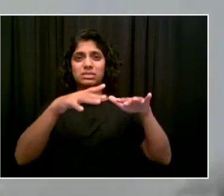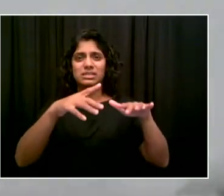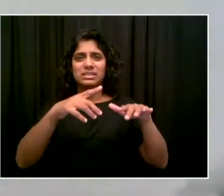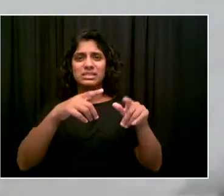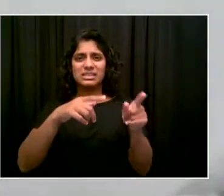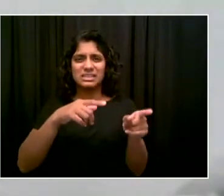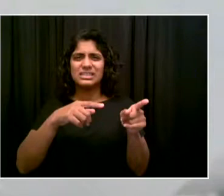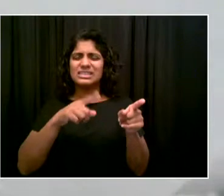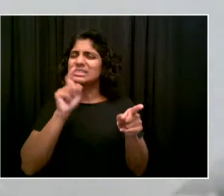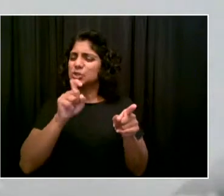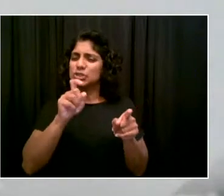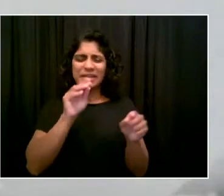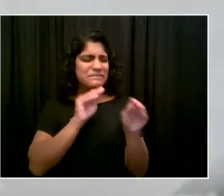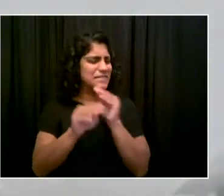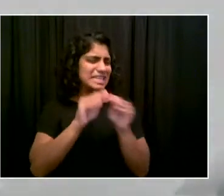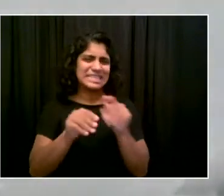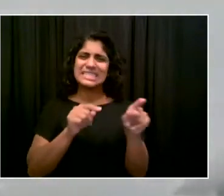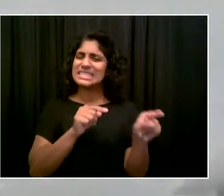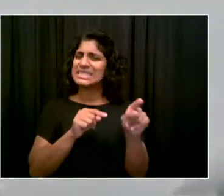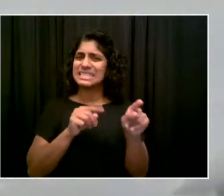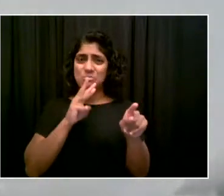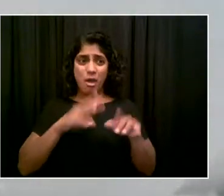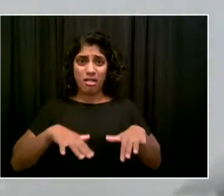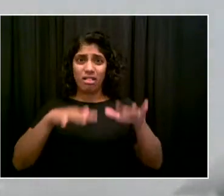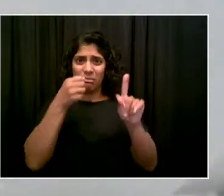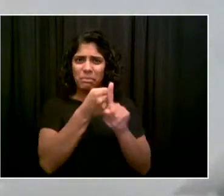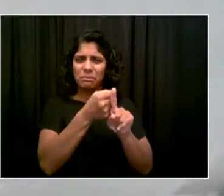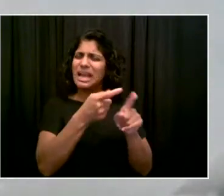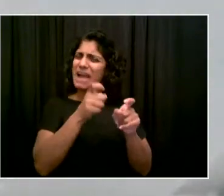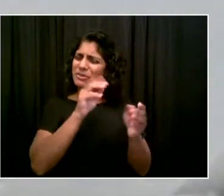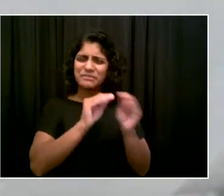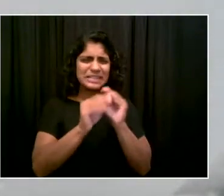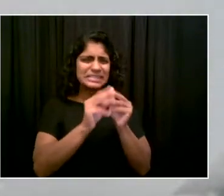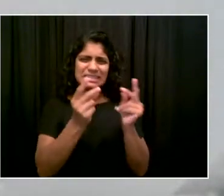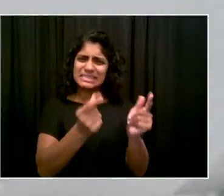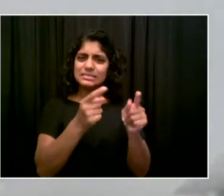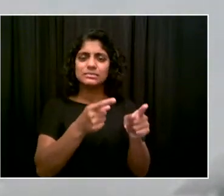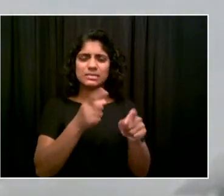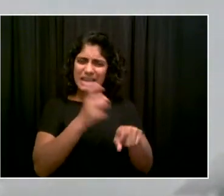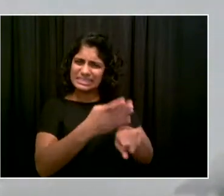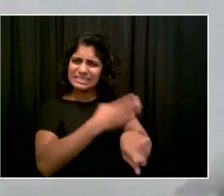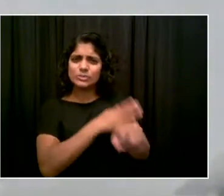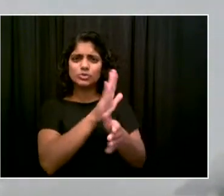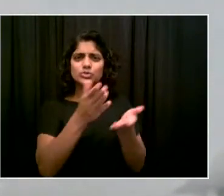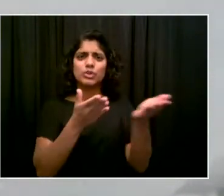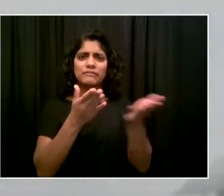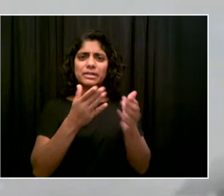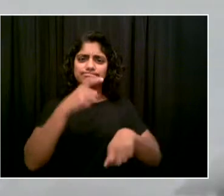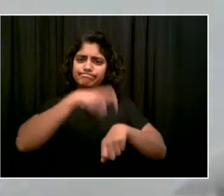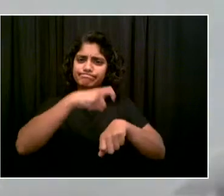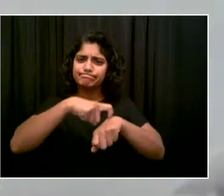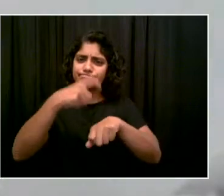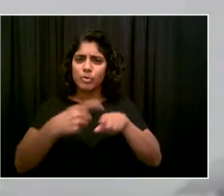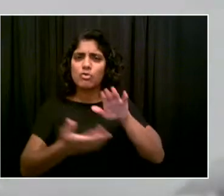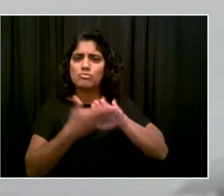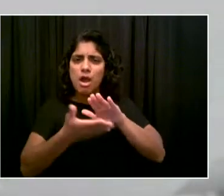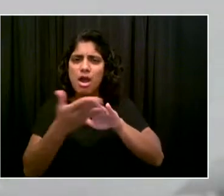30 MINUTES, SOMETIMES UNFORTUNATELY TWO HOURS. IT IS KEY TO REMEMBER THAT THE CRITICAL BILLIONS OF DOLLARS TO BE